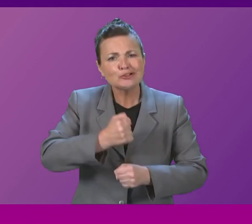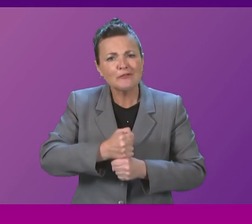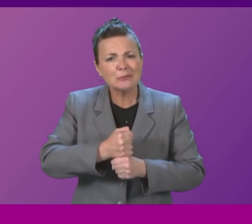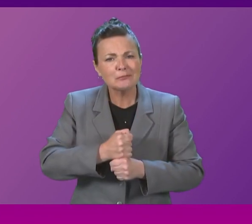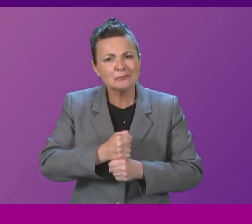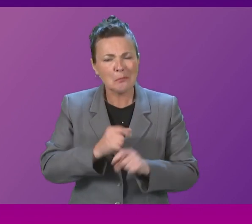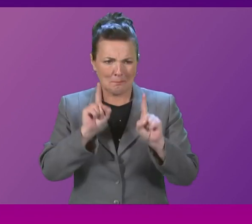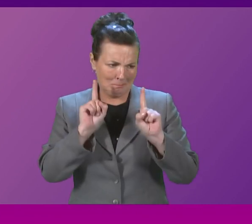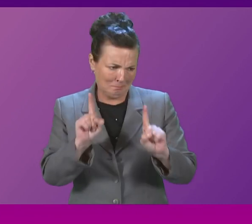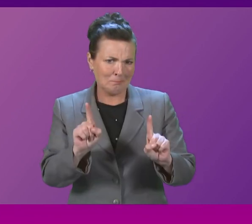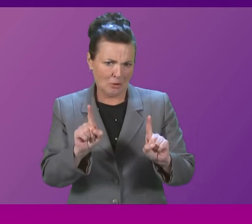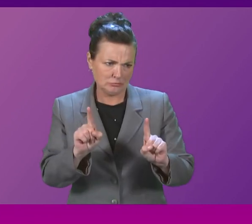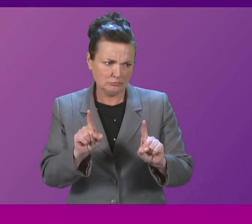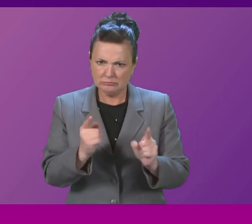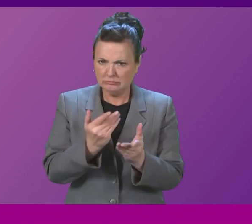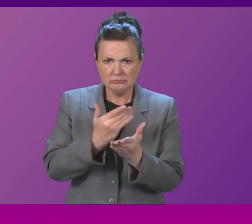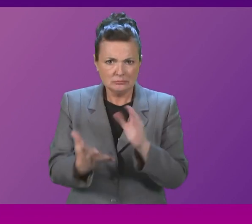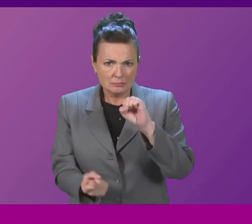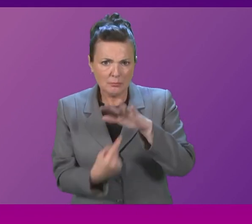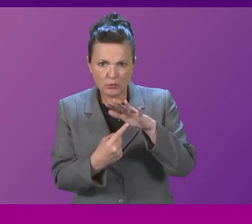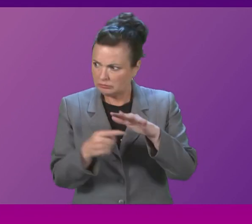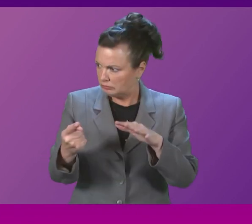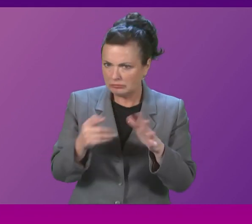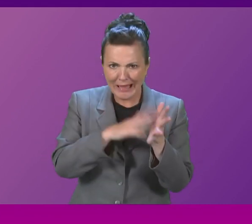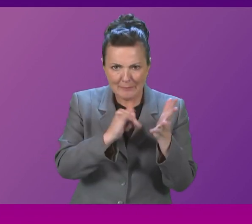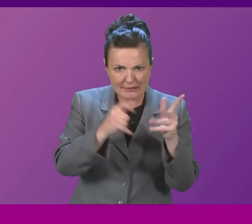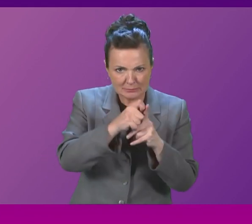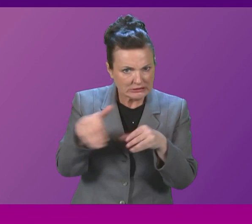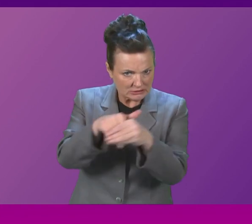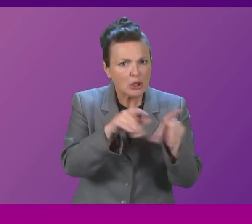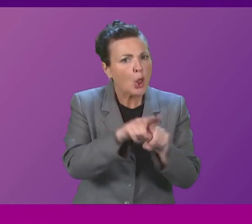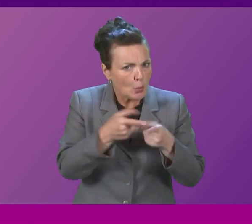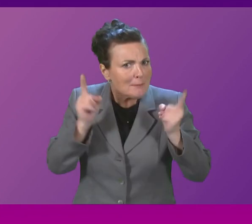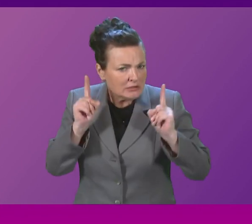but it is clearly of paramount importance that members, including ministers, give accurate